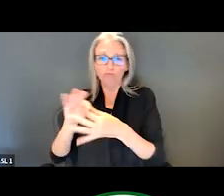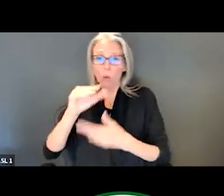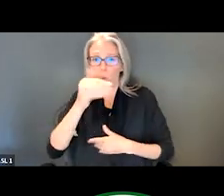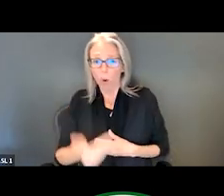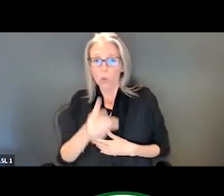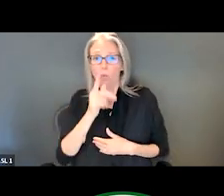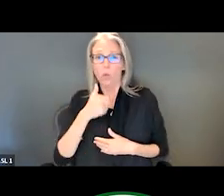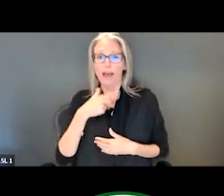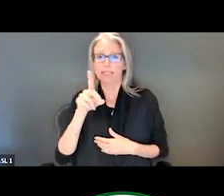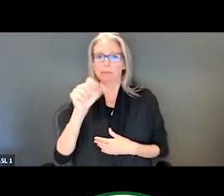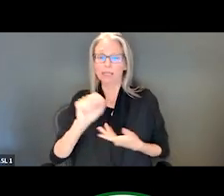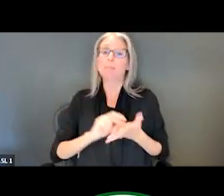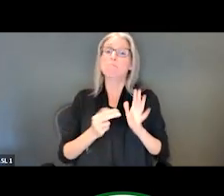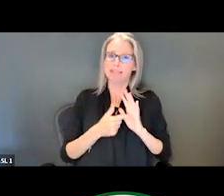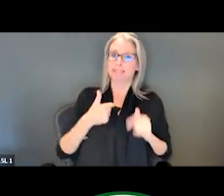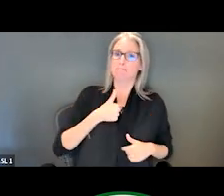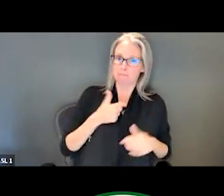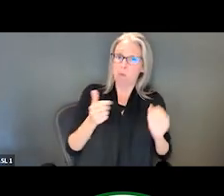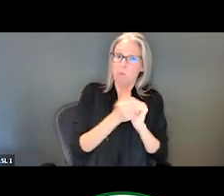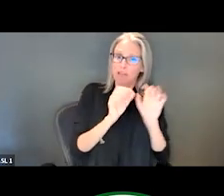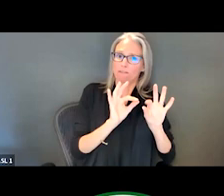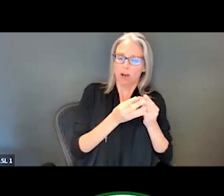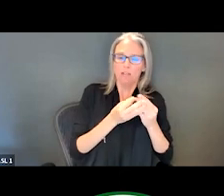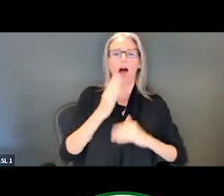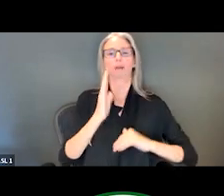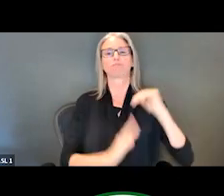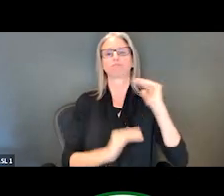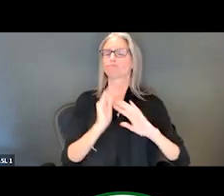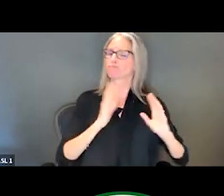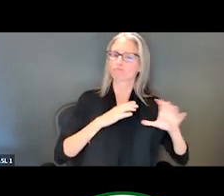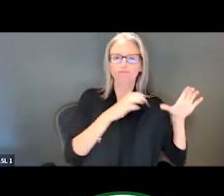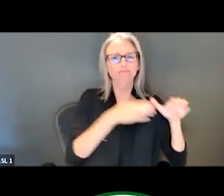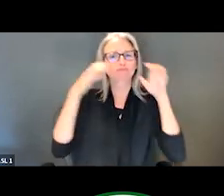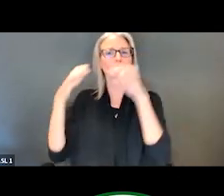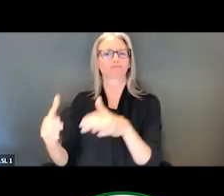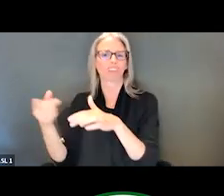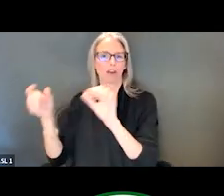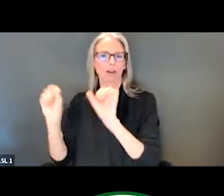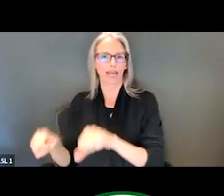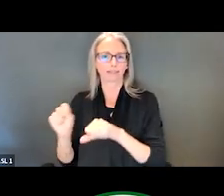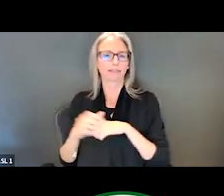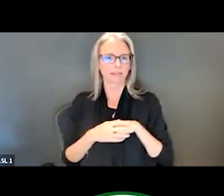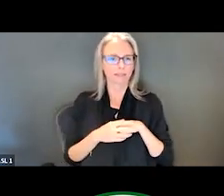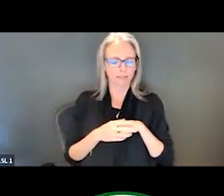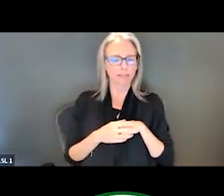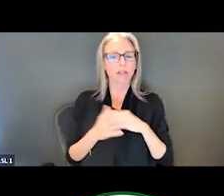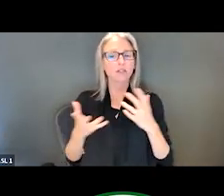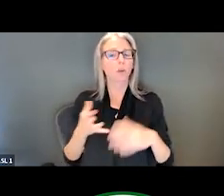able to access that space in a park, means inclusion, feeling included or welcome and how do we make that connect?